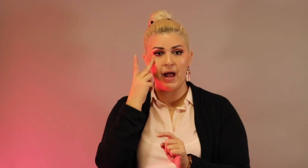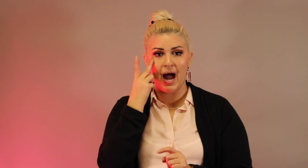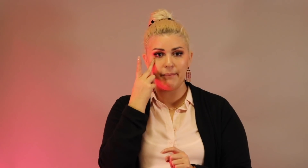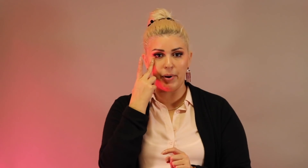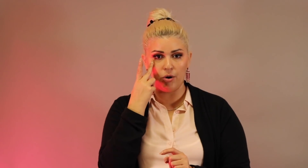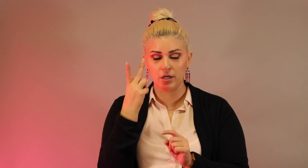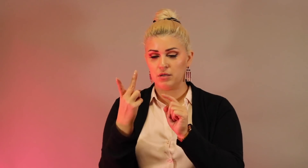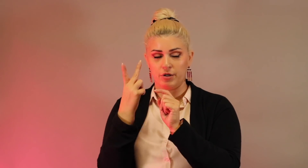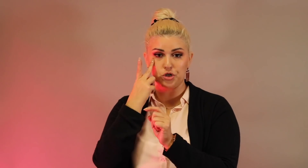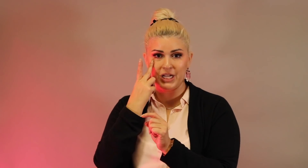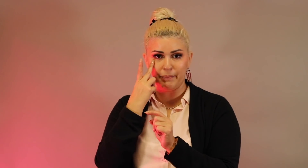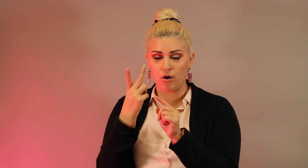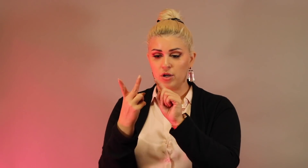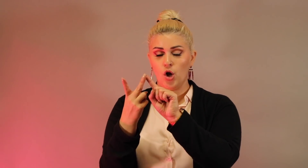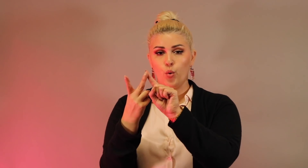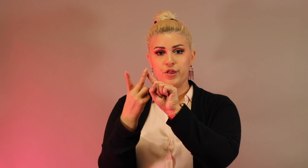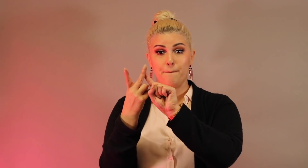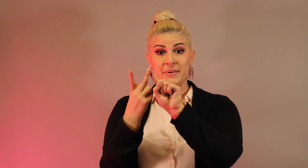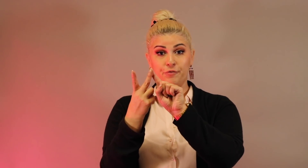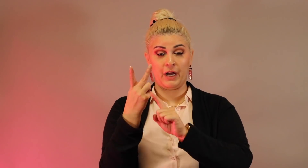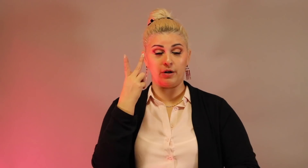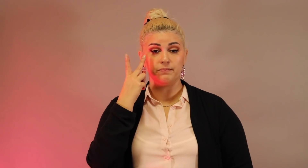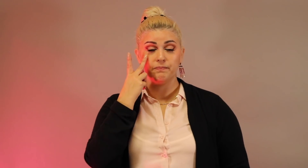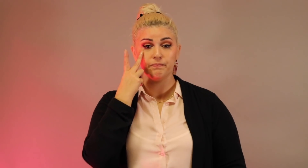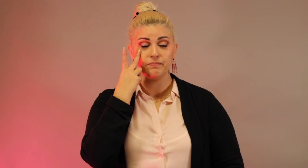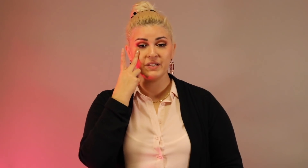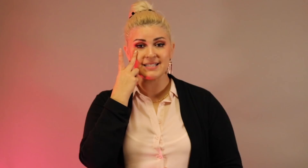or that eye bone, your cheekbone with your middle finger.